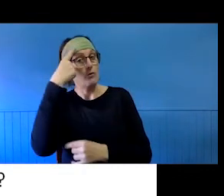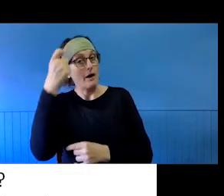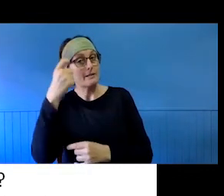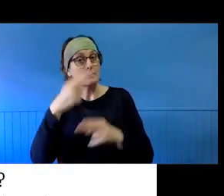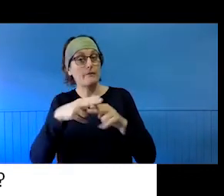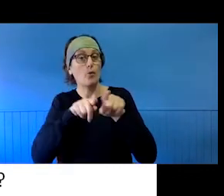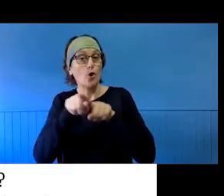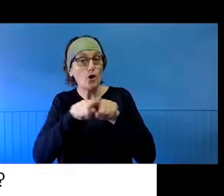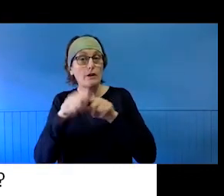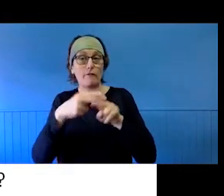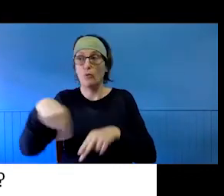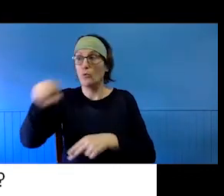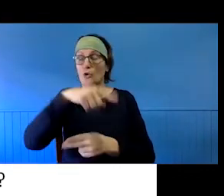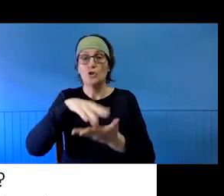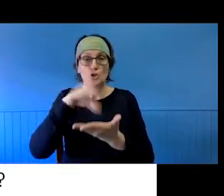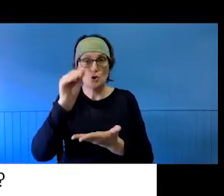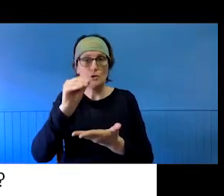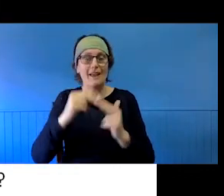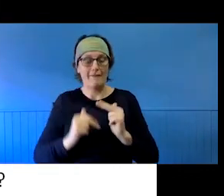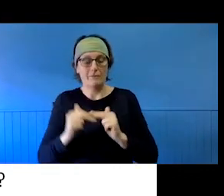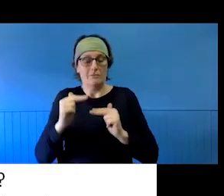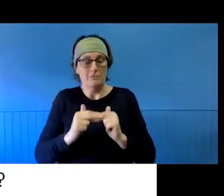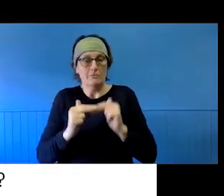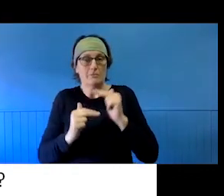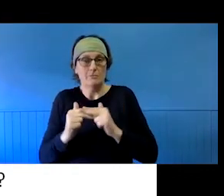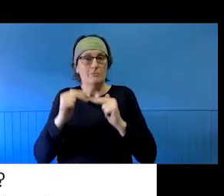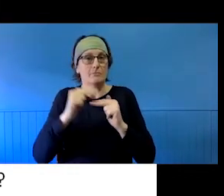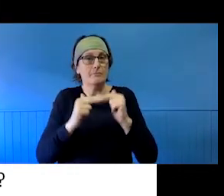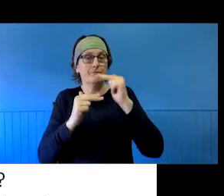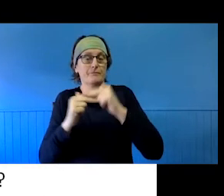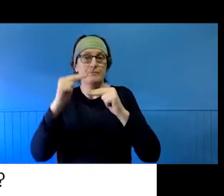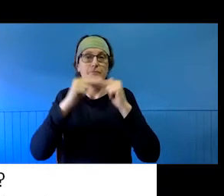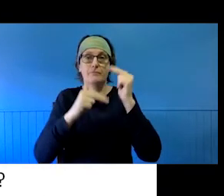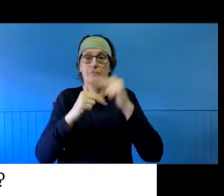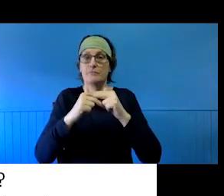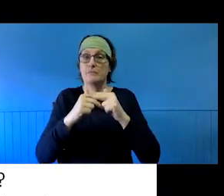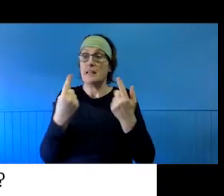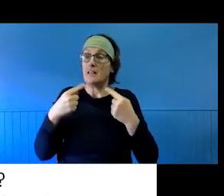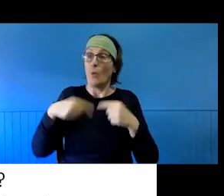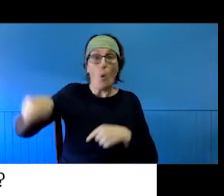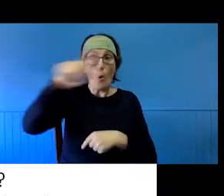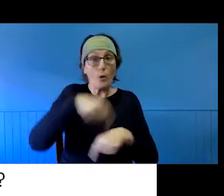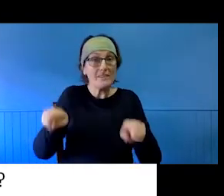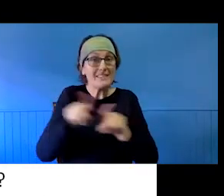students becomes that learning scaffold, talking about synchronous or asynchronous and what's